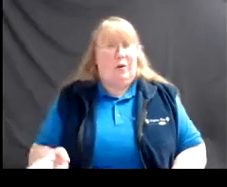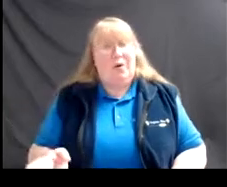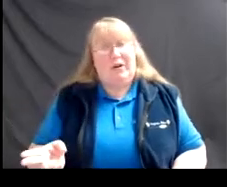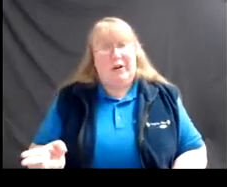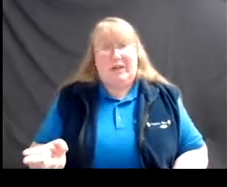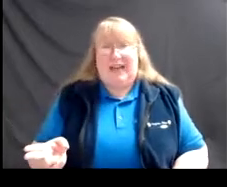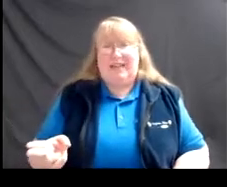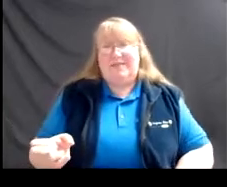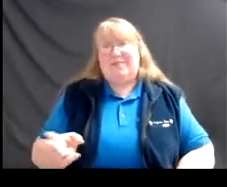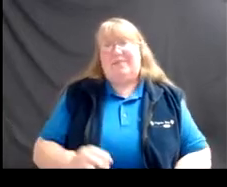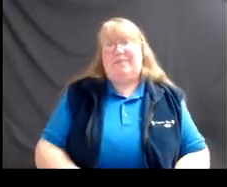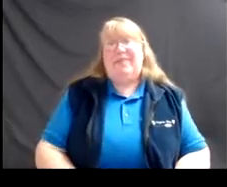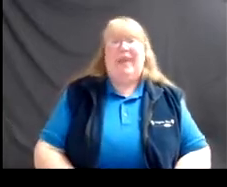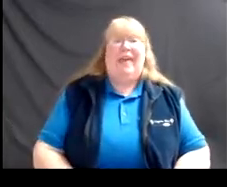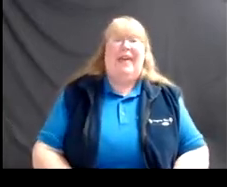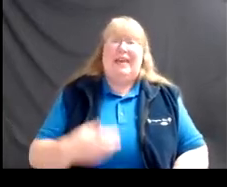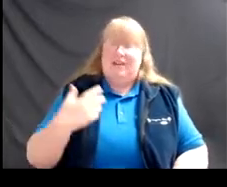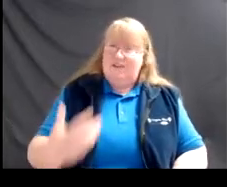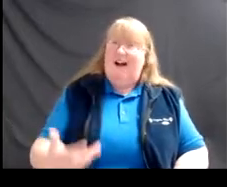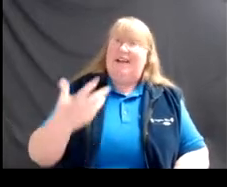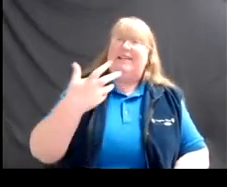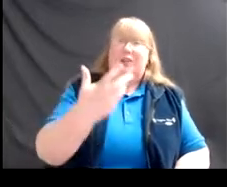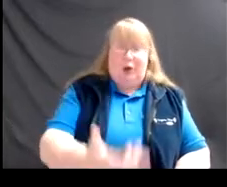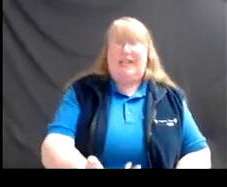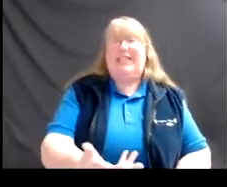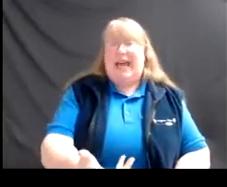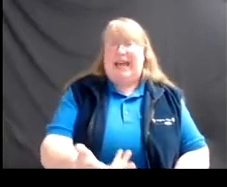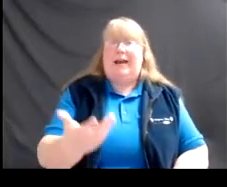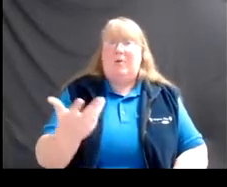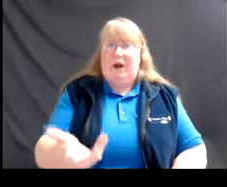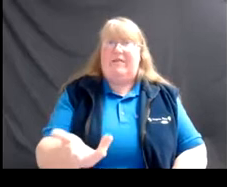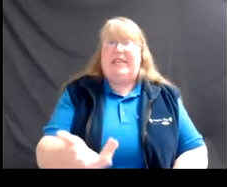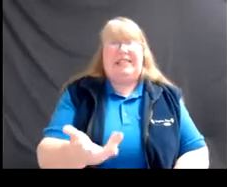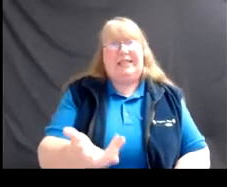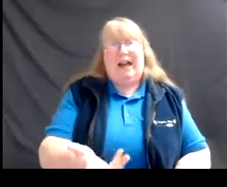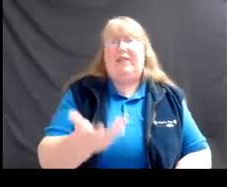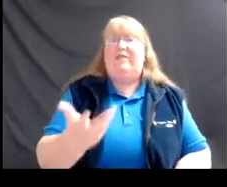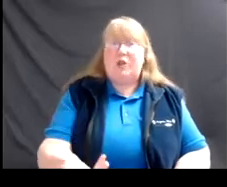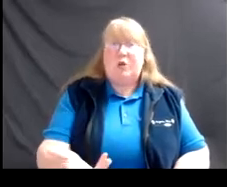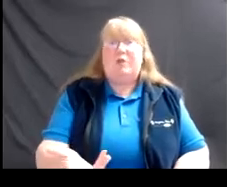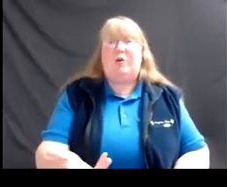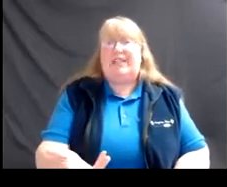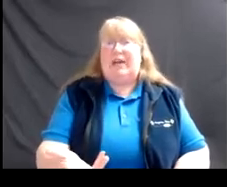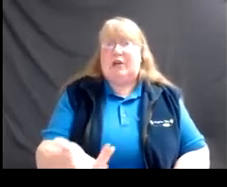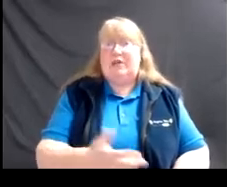cochlear implant on. And if not, look into getting one of these kind of visual smoke detectors.